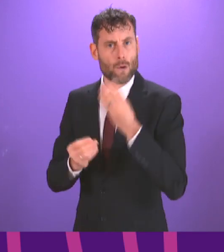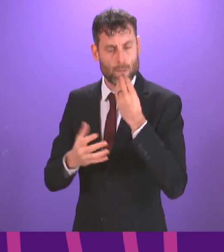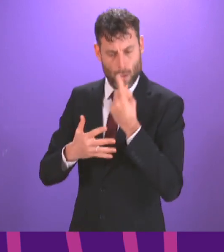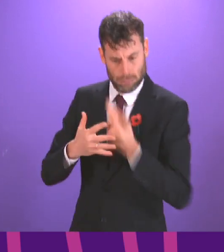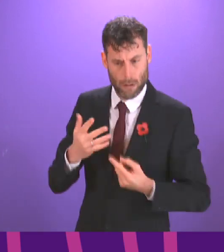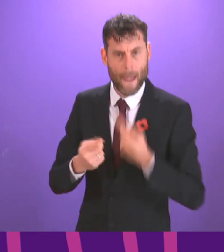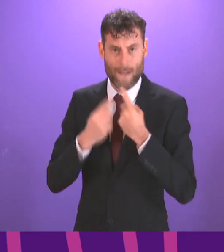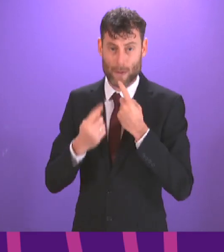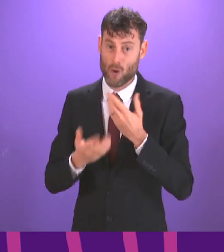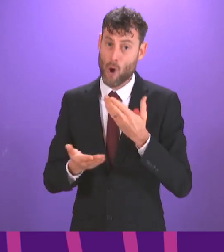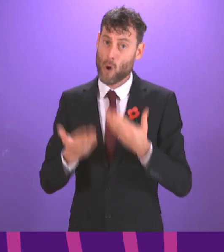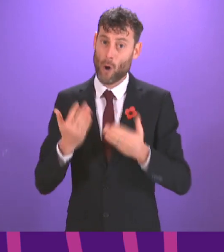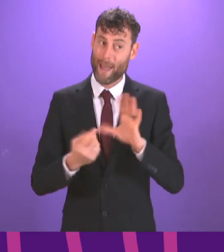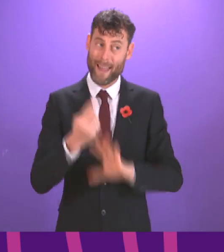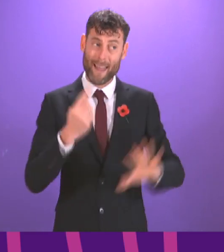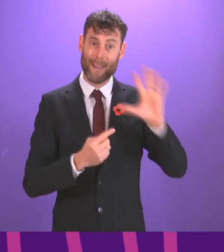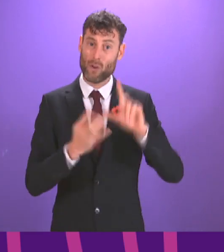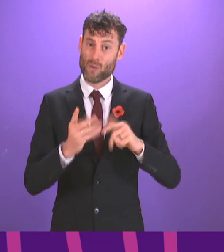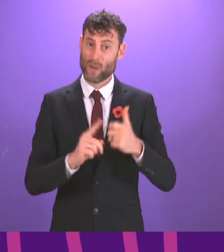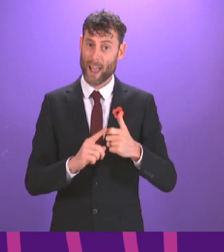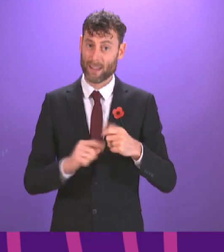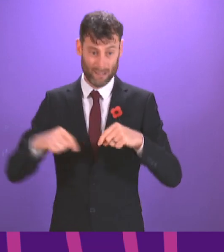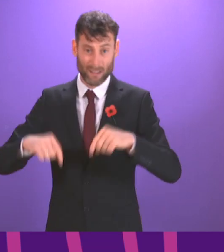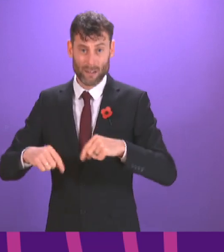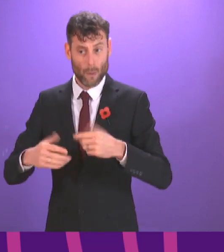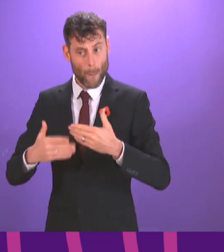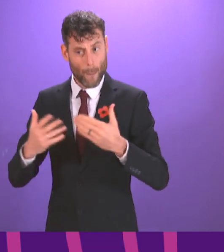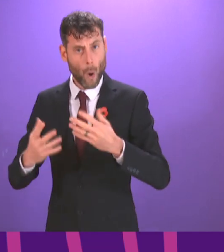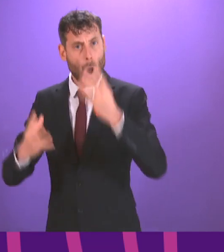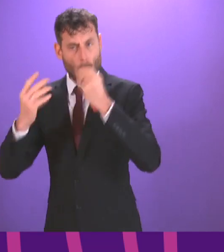UK. I hope that we will see the same depth of understanding develop in countries elsewhere,